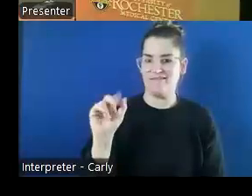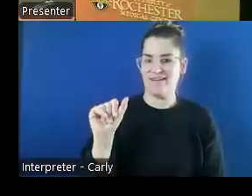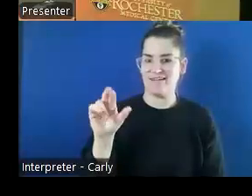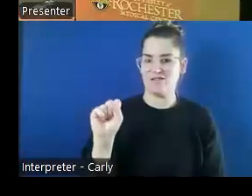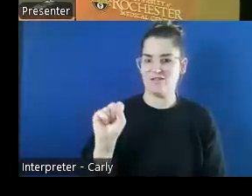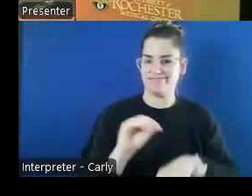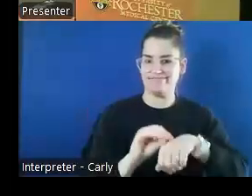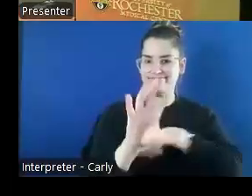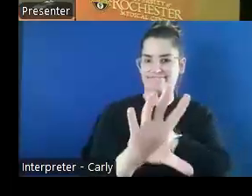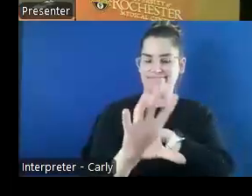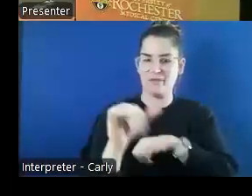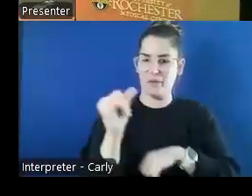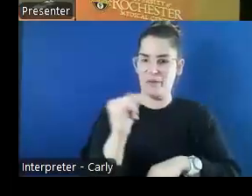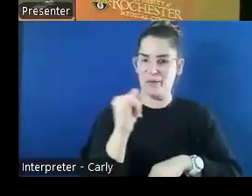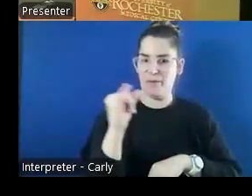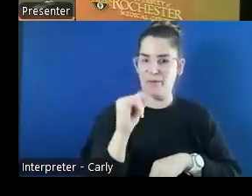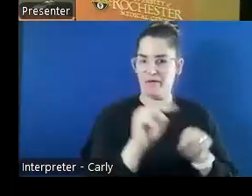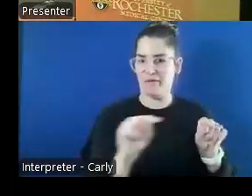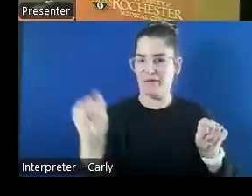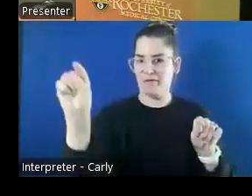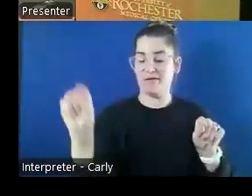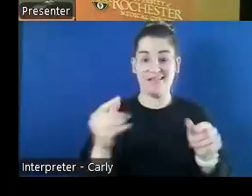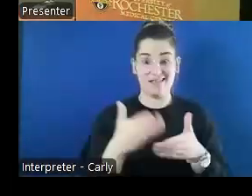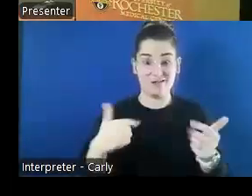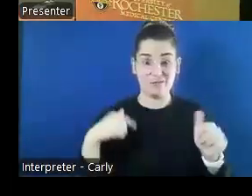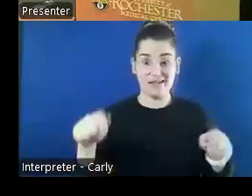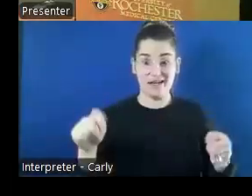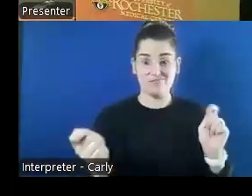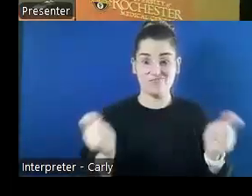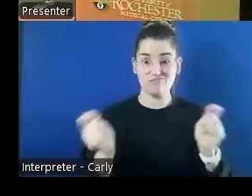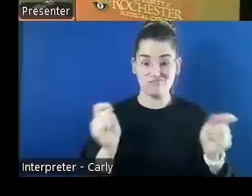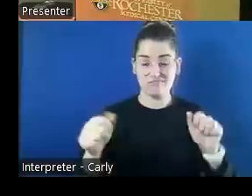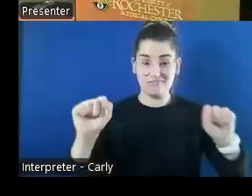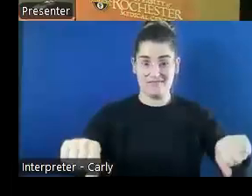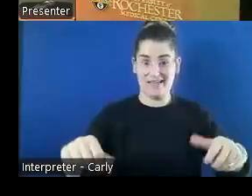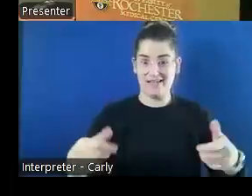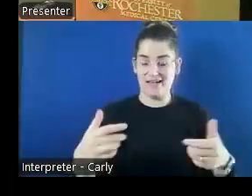we can modify within the health system and how we deliver care and so that's why we really have